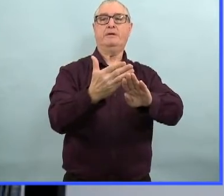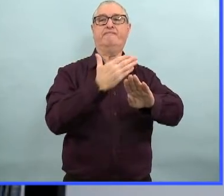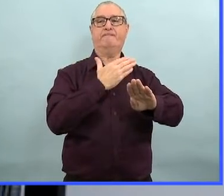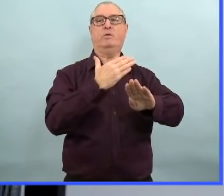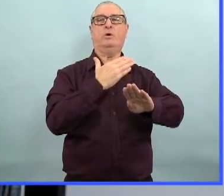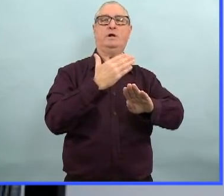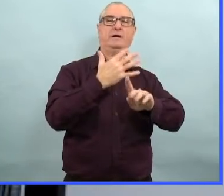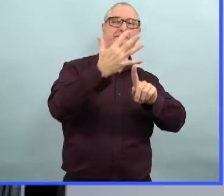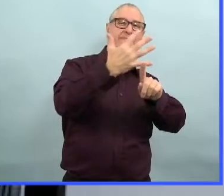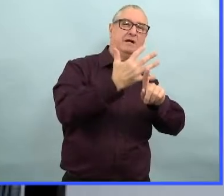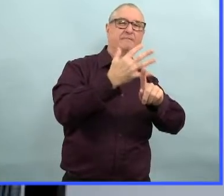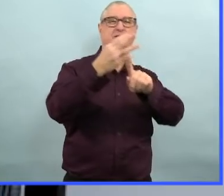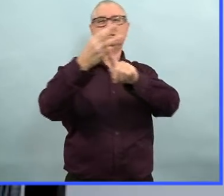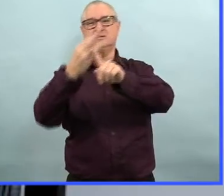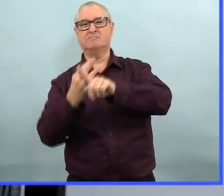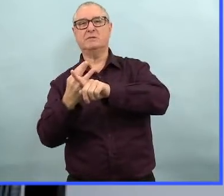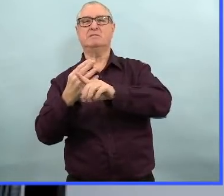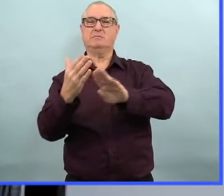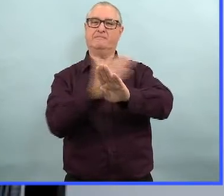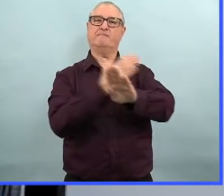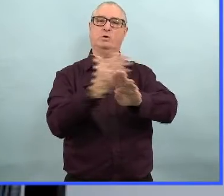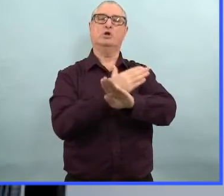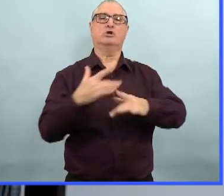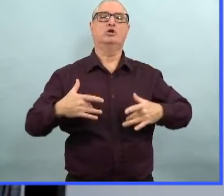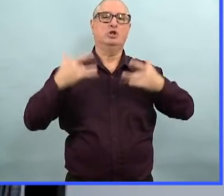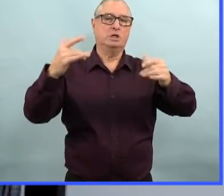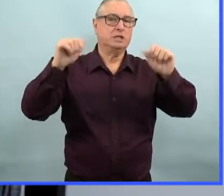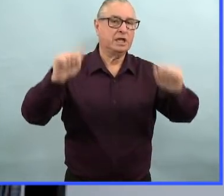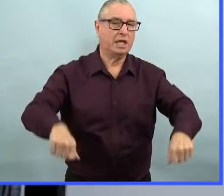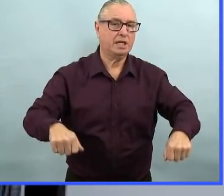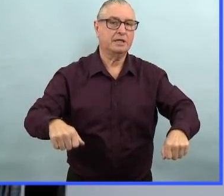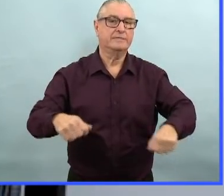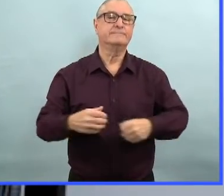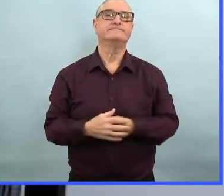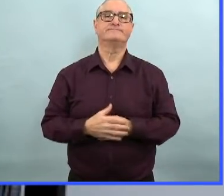so this approach is not based on an increased risk related to travel